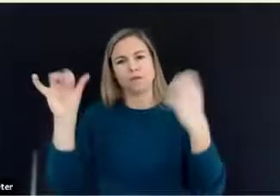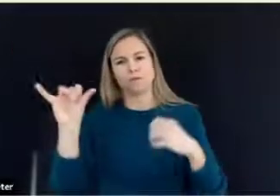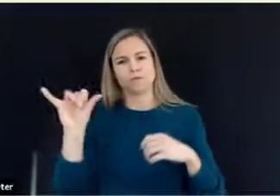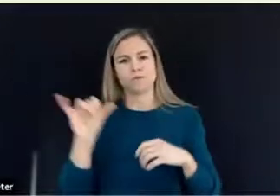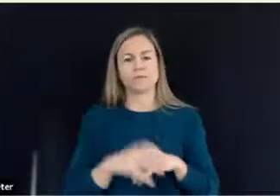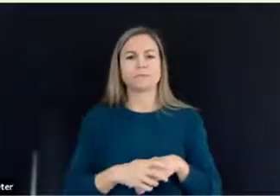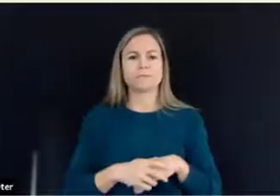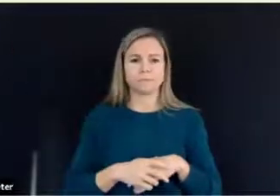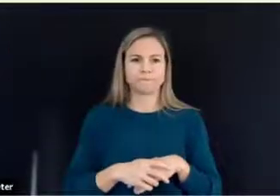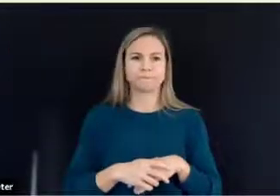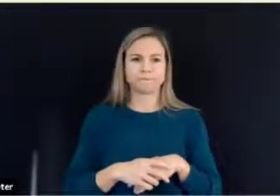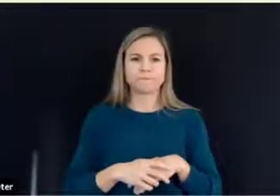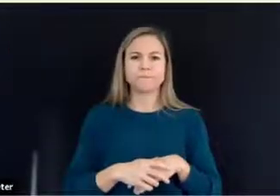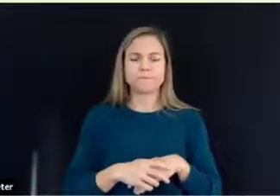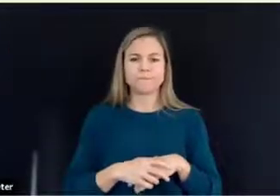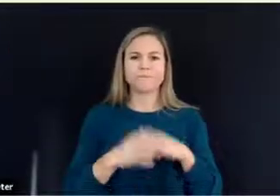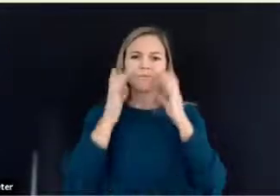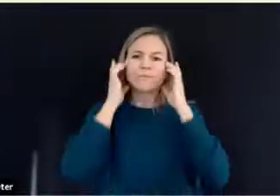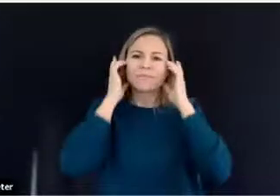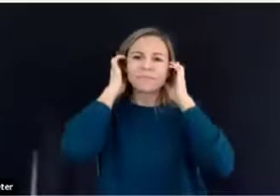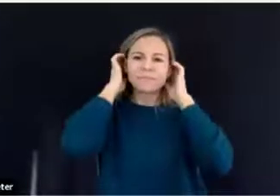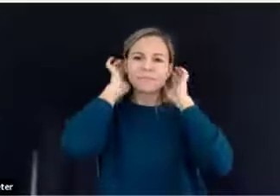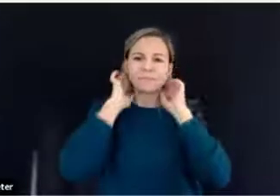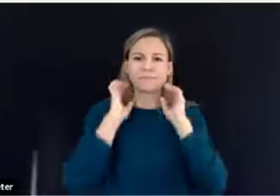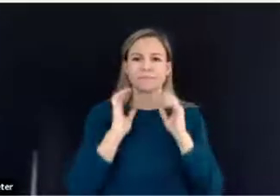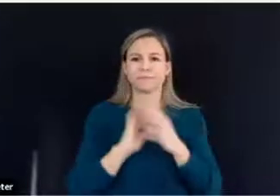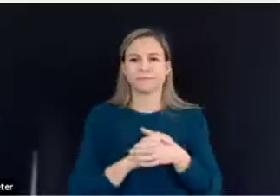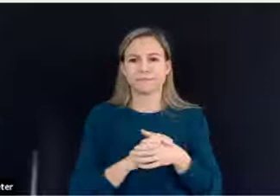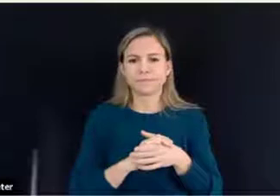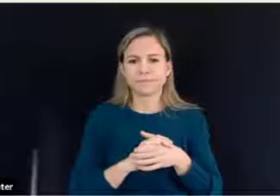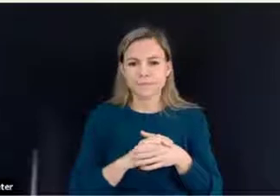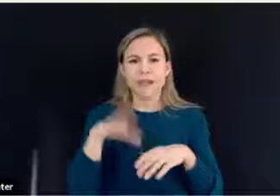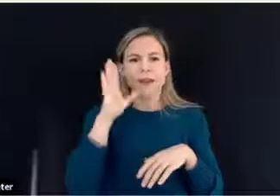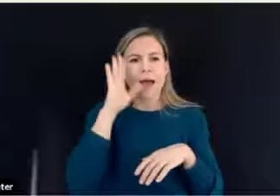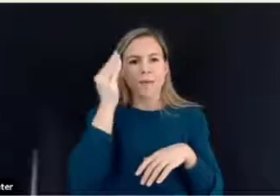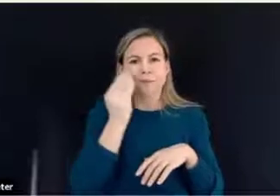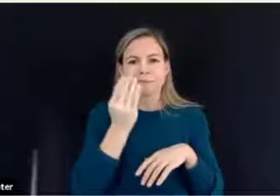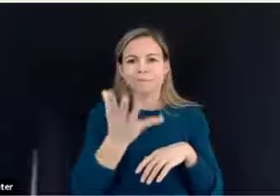As I shared, I'm gonna give little pieces of my experiences,